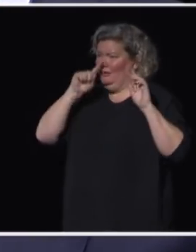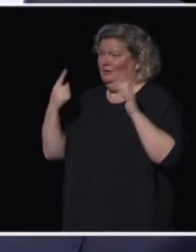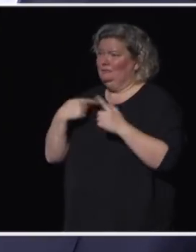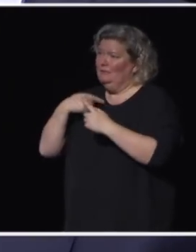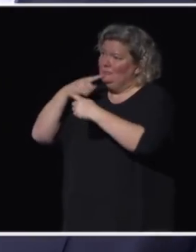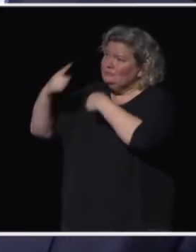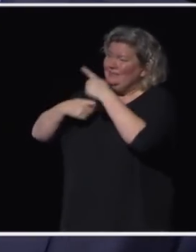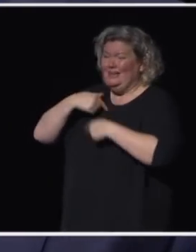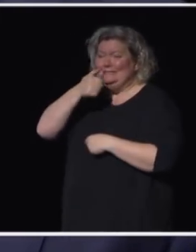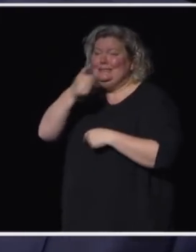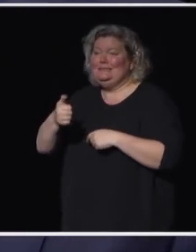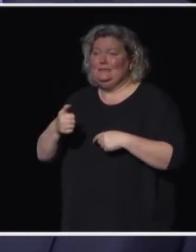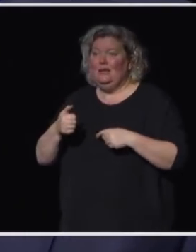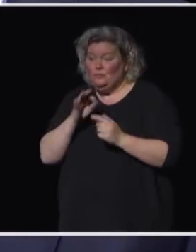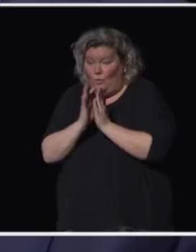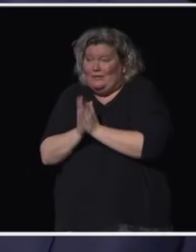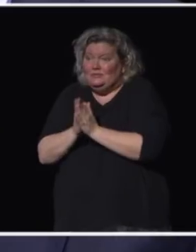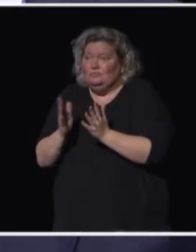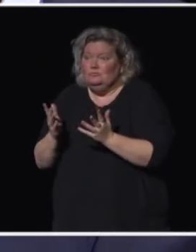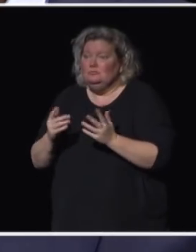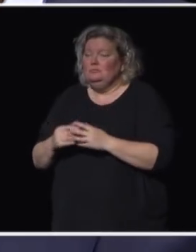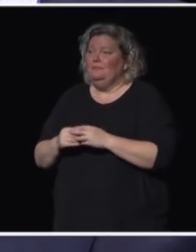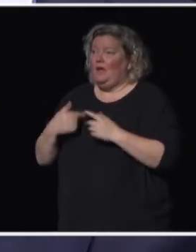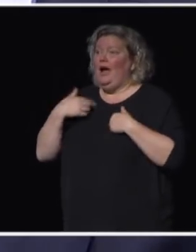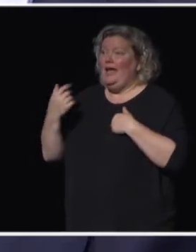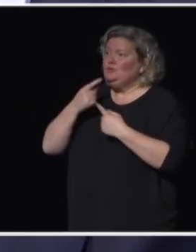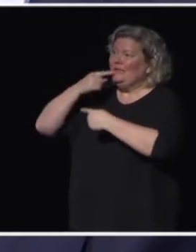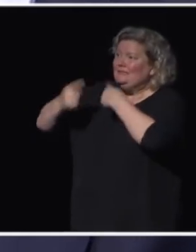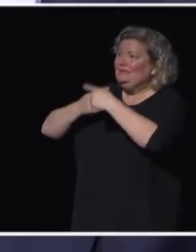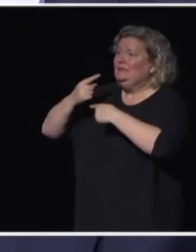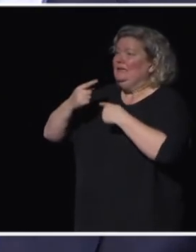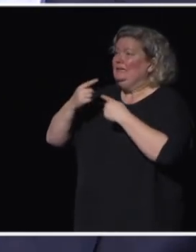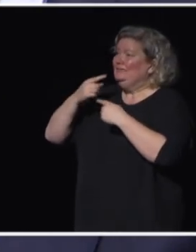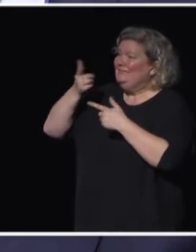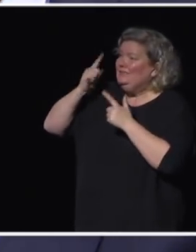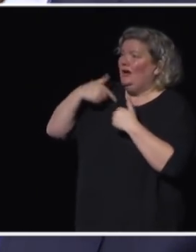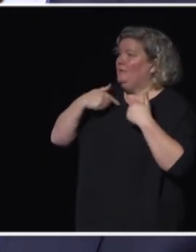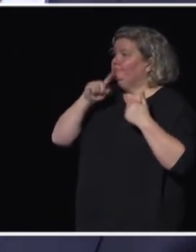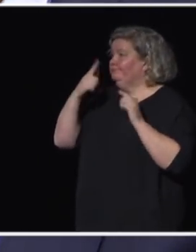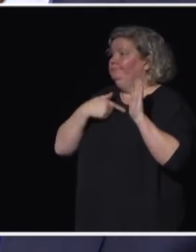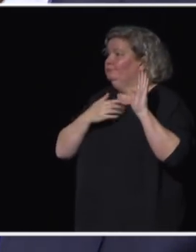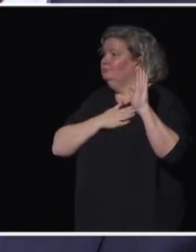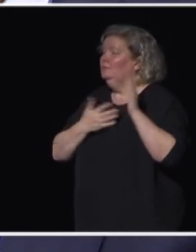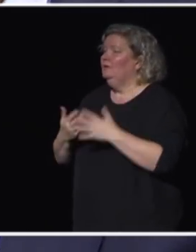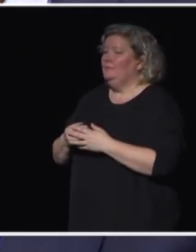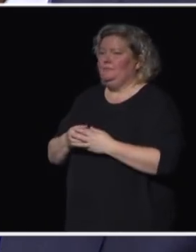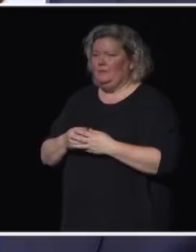And you know, like, there's no religious thing. But you actually have to be able to, like, articulate. I, like, have to explain to people why you're not eating